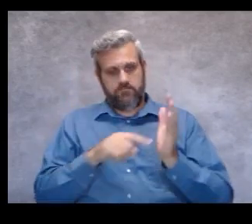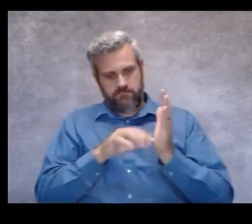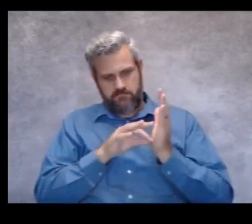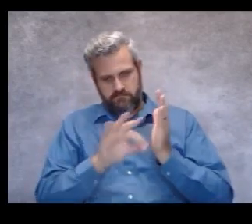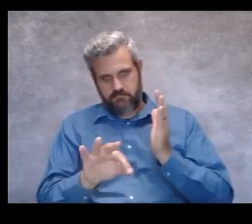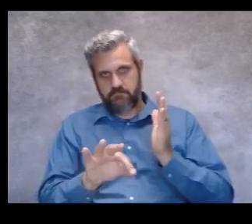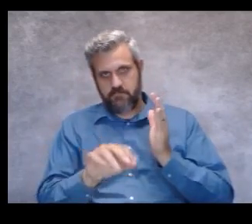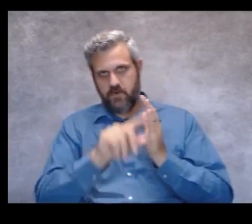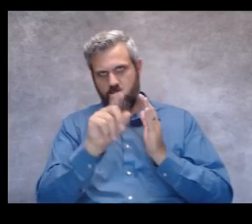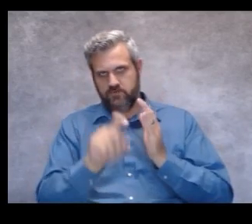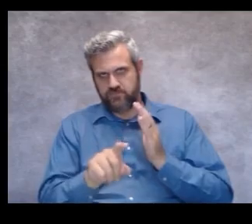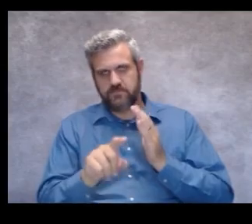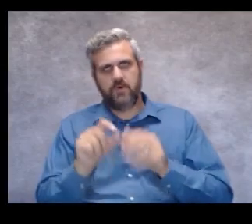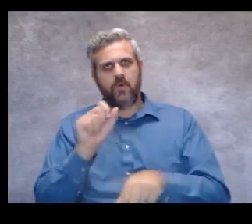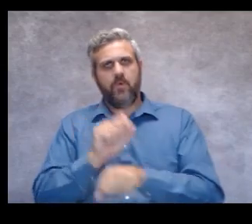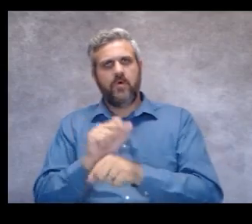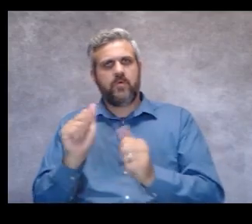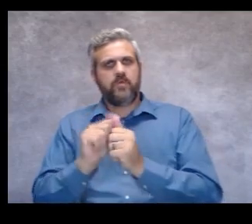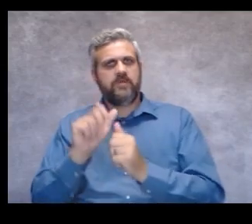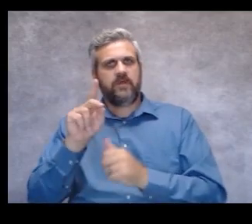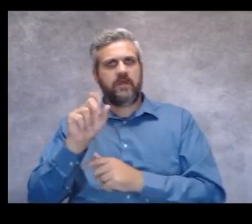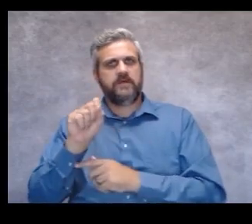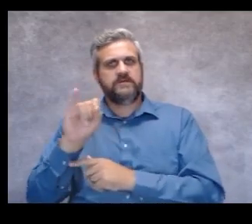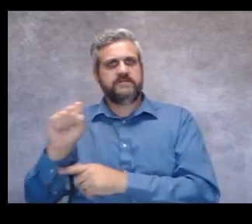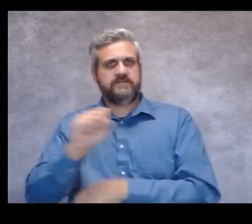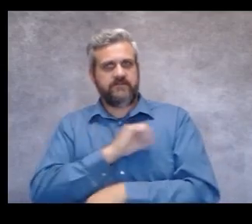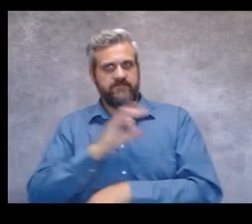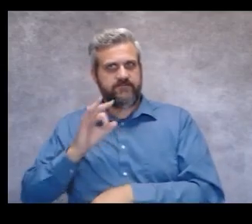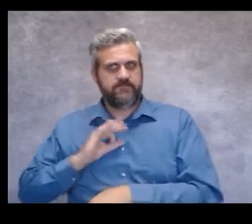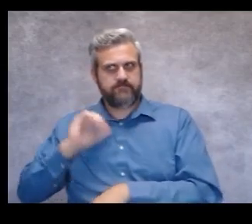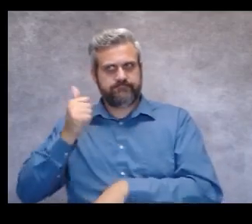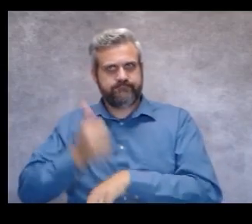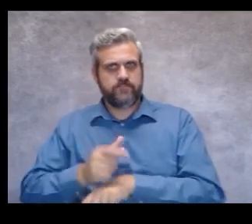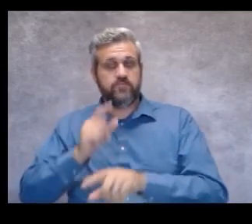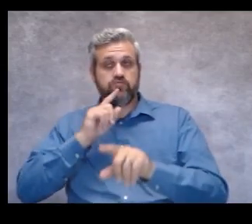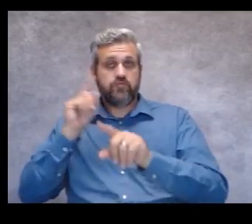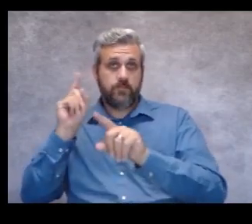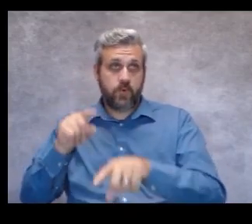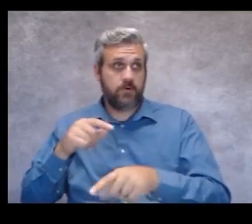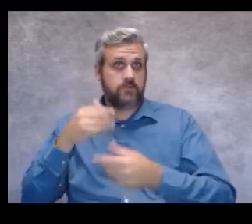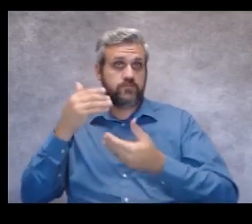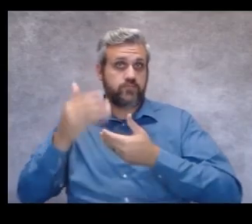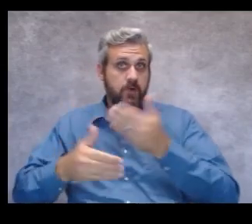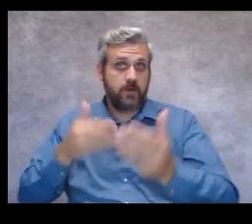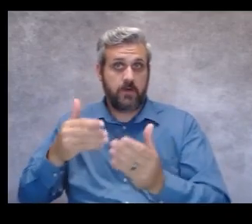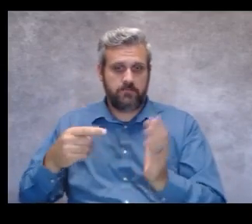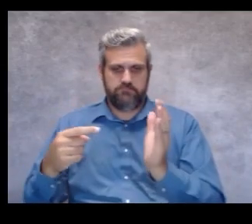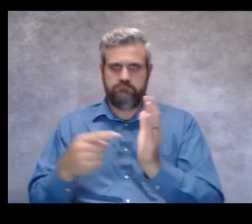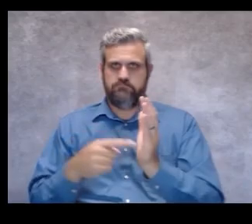with cases staff to create a process or report or report that lists transfer